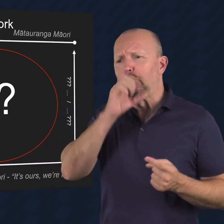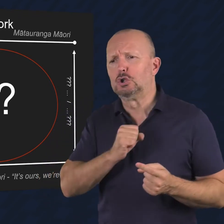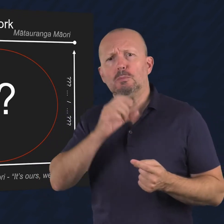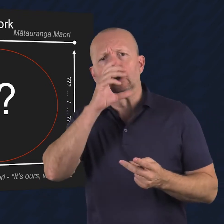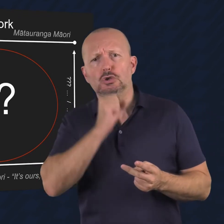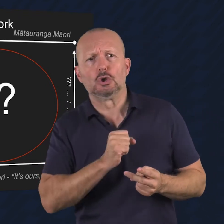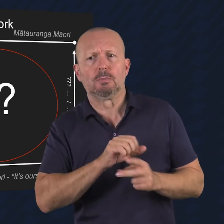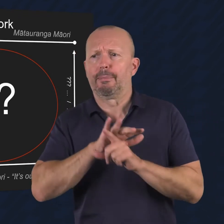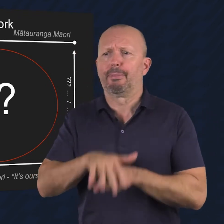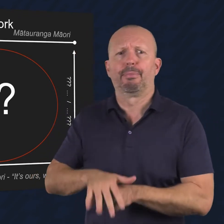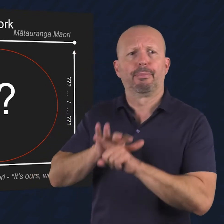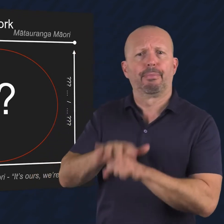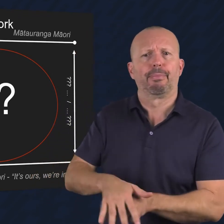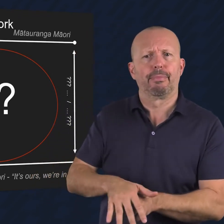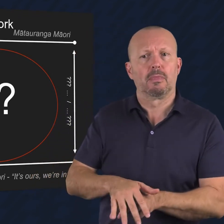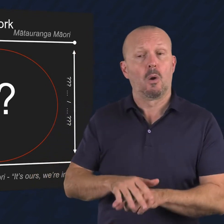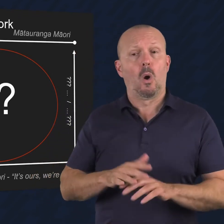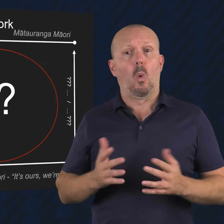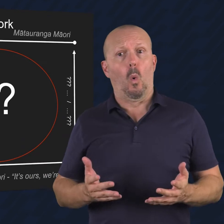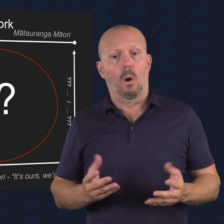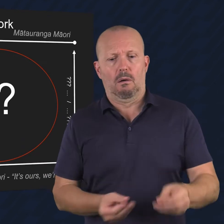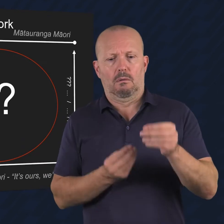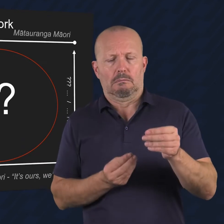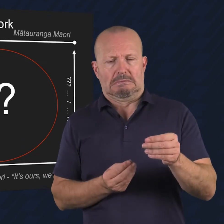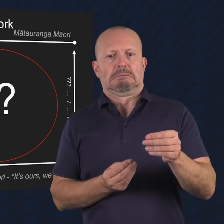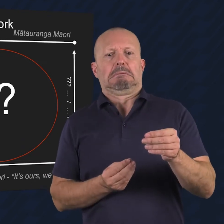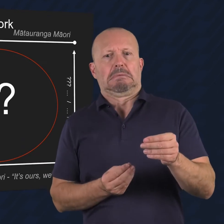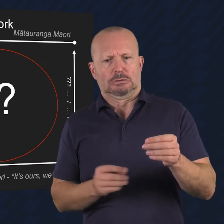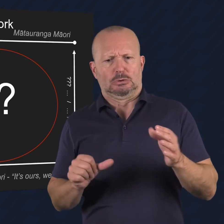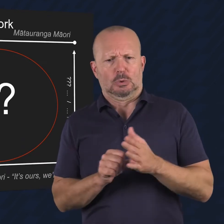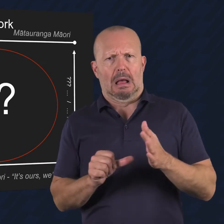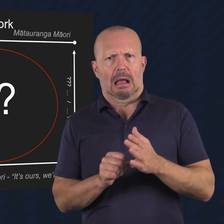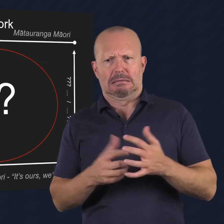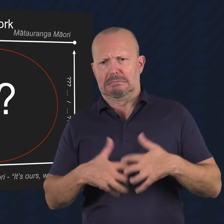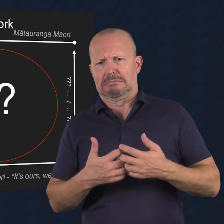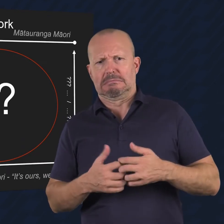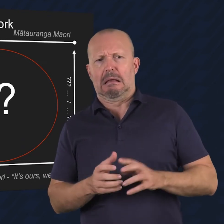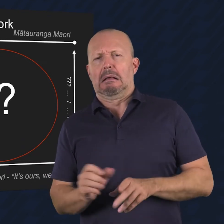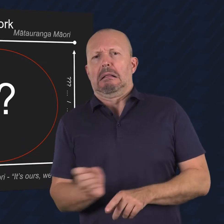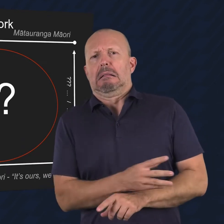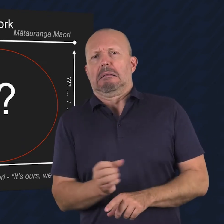and effectively hiding such material away in the too hard basket. So, let's look at some of those tools now.